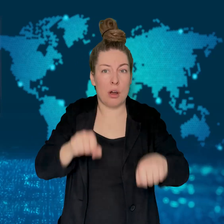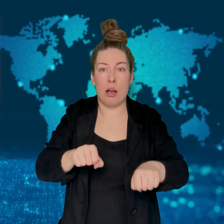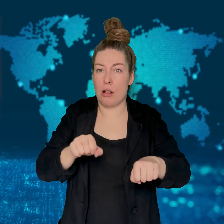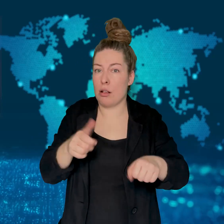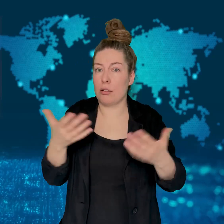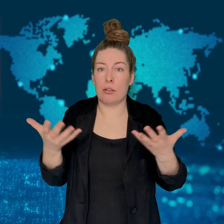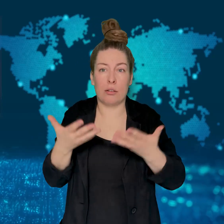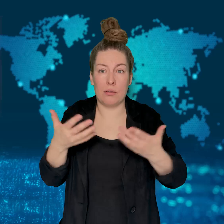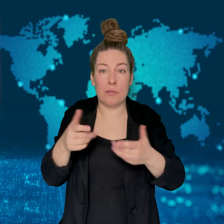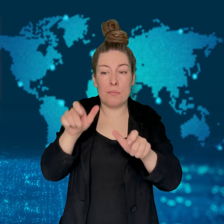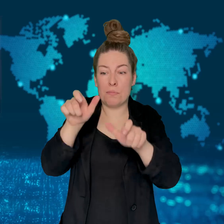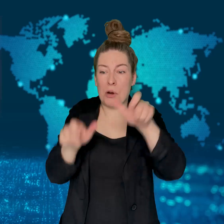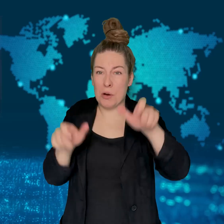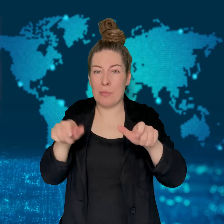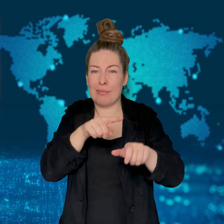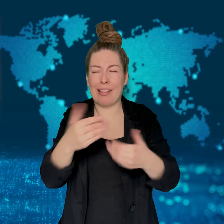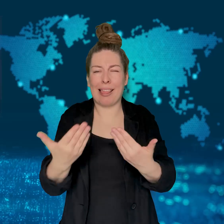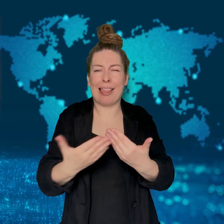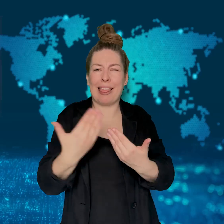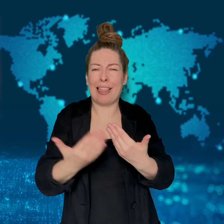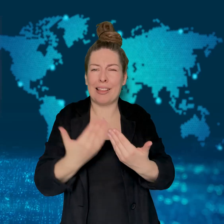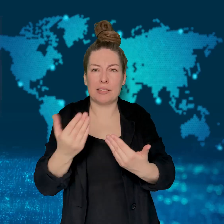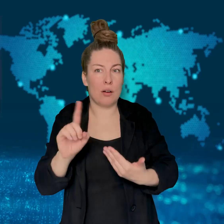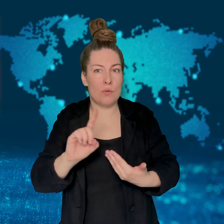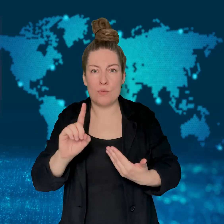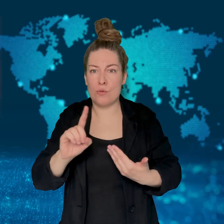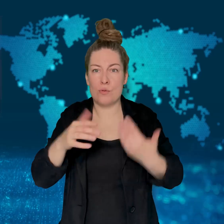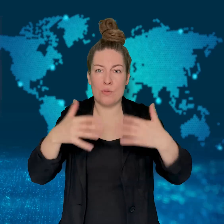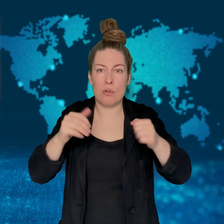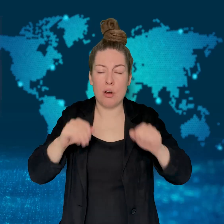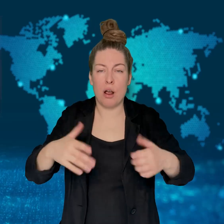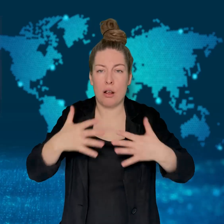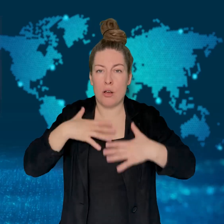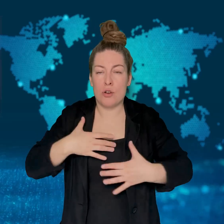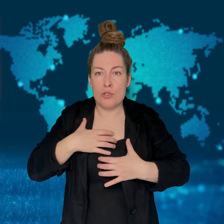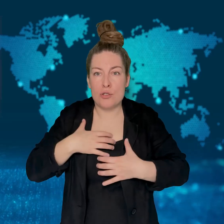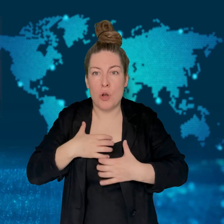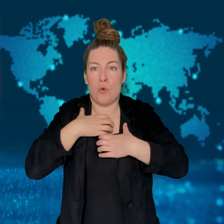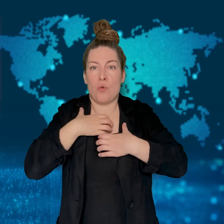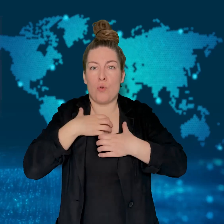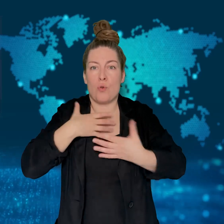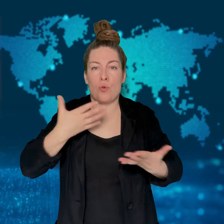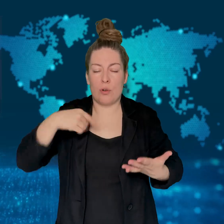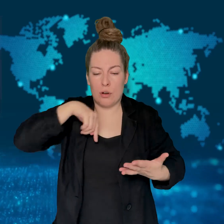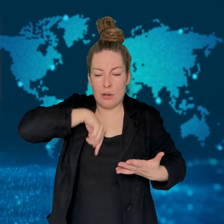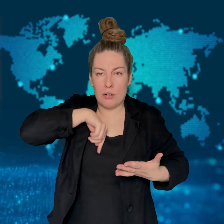If it becomes serious, people can go into shock or